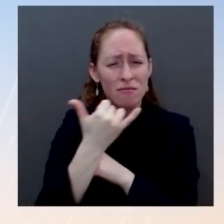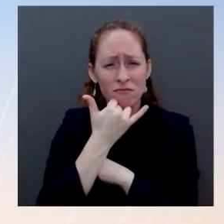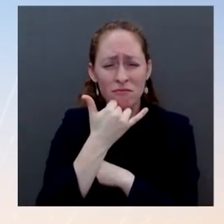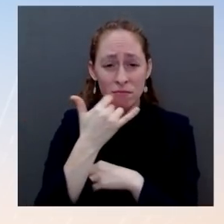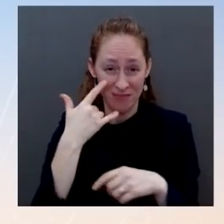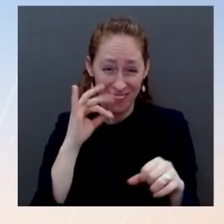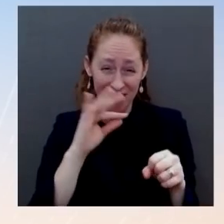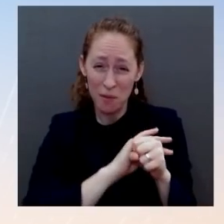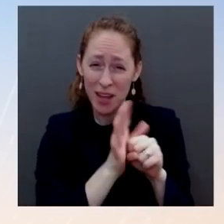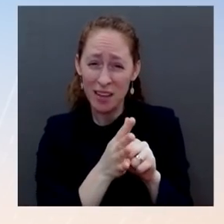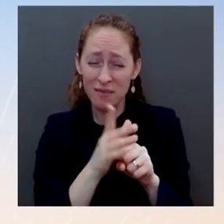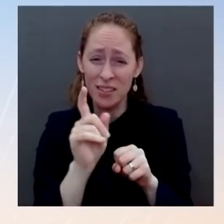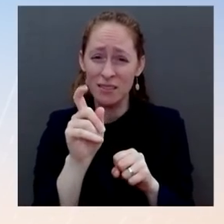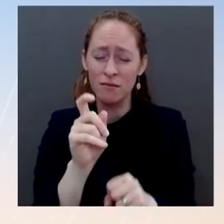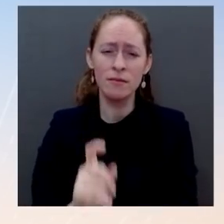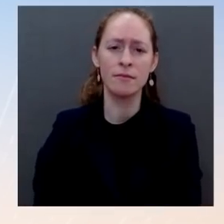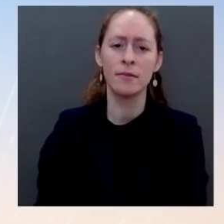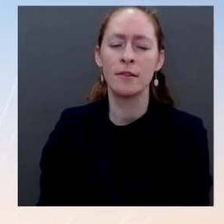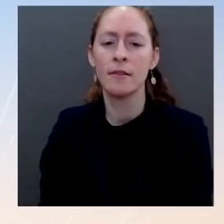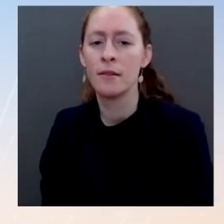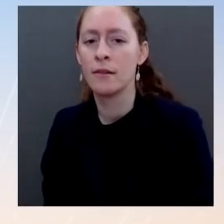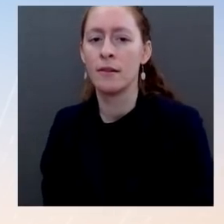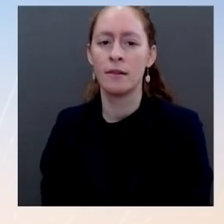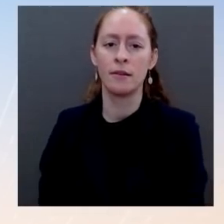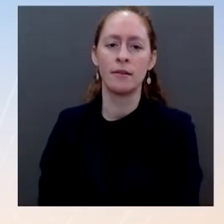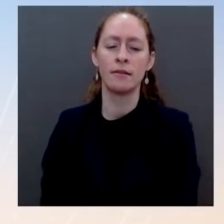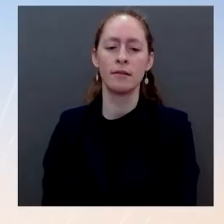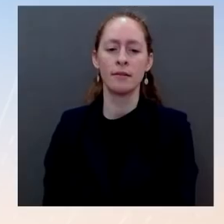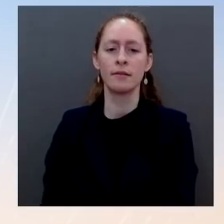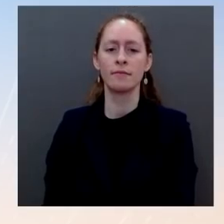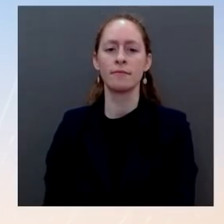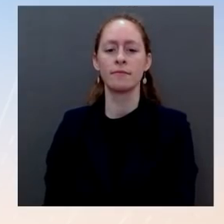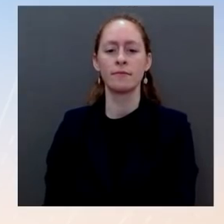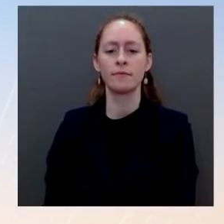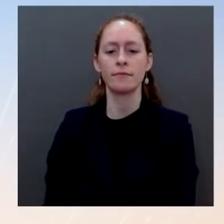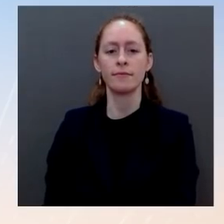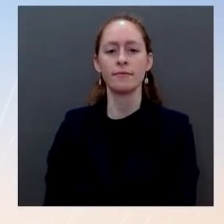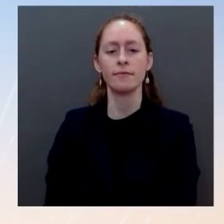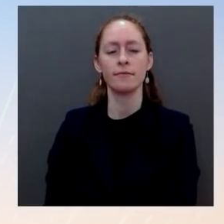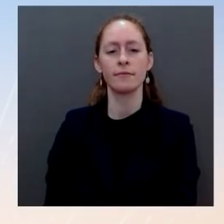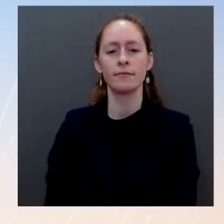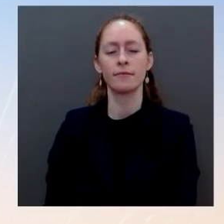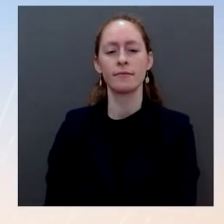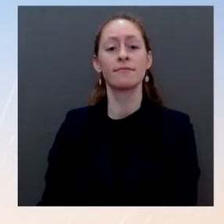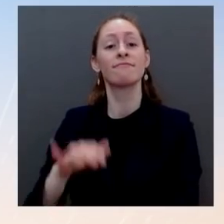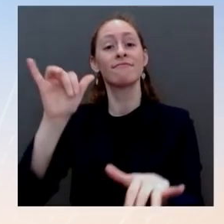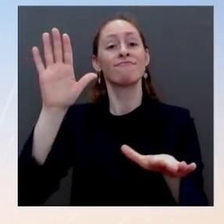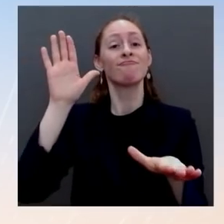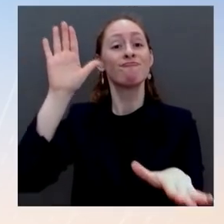There's no set ceremonial way or requirement, I should say, of swearing-in of ambassadors or how it has to take place,